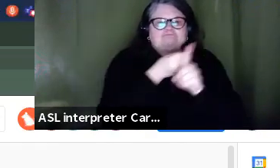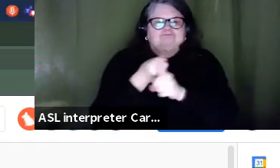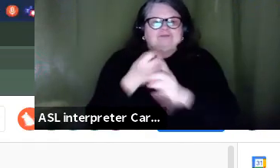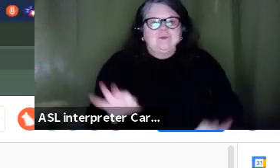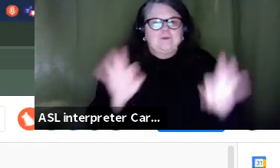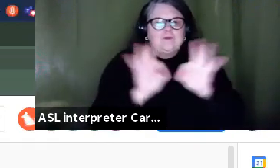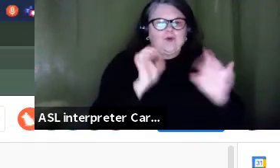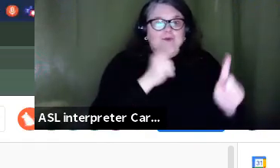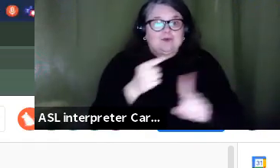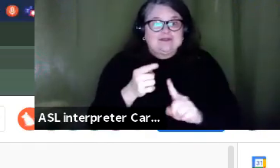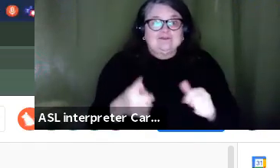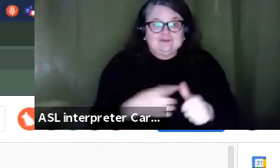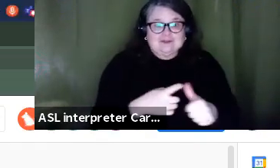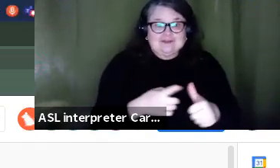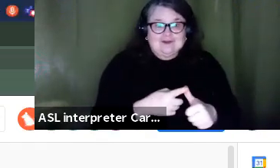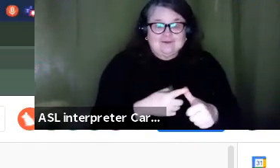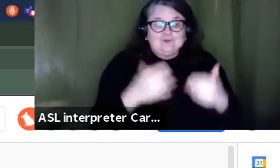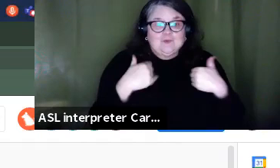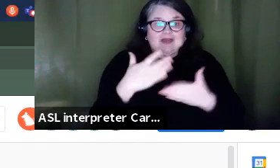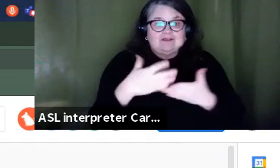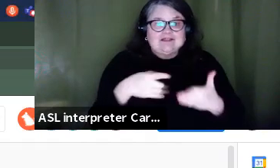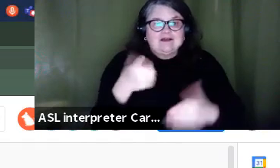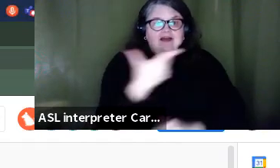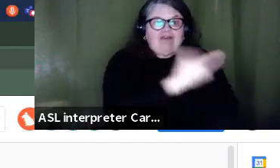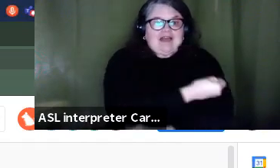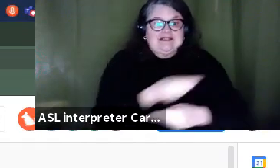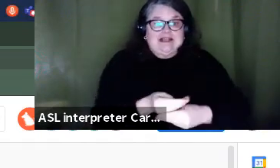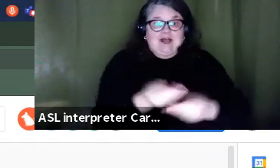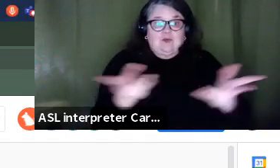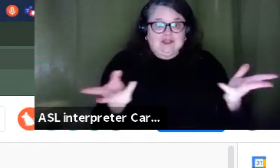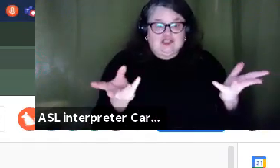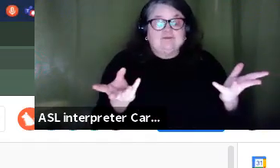actual details of the document too much. I'm going to give you a high level and hit some of the really important